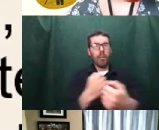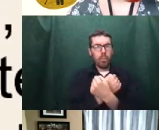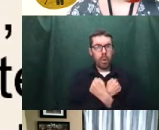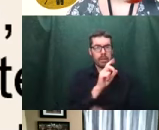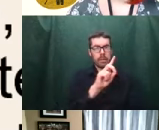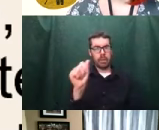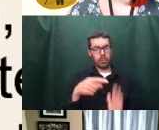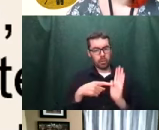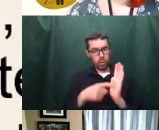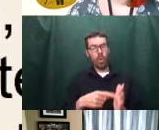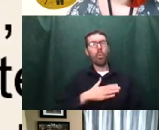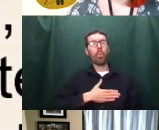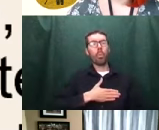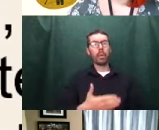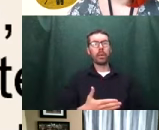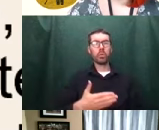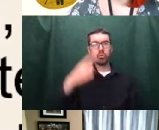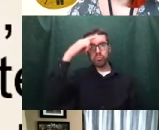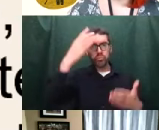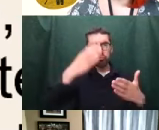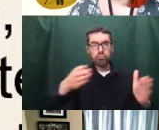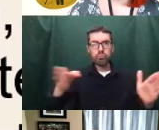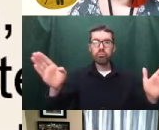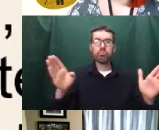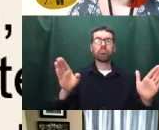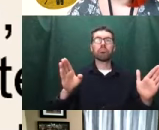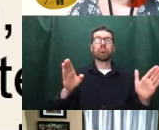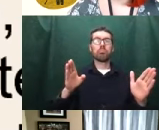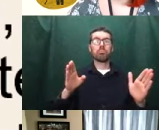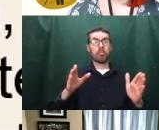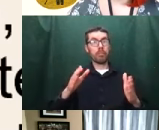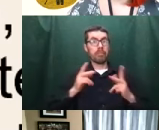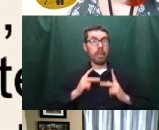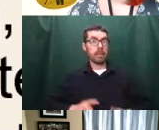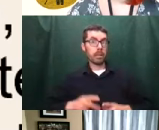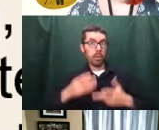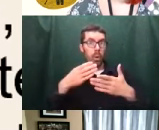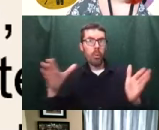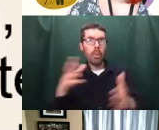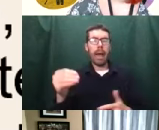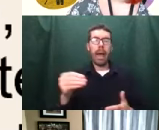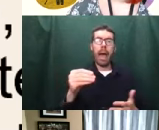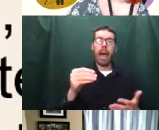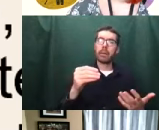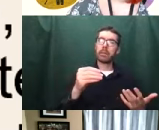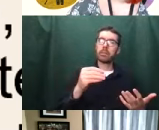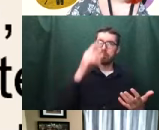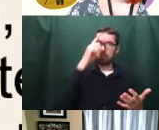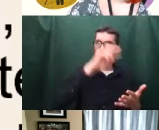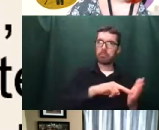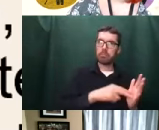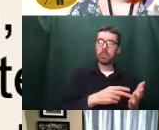to open up, literally and figuratively. To have space with others in intimate ways allowing